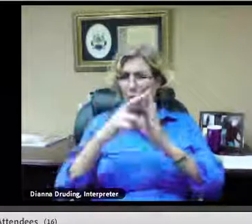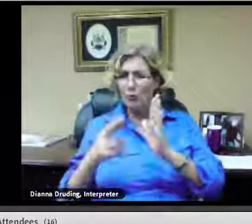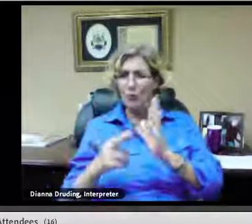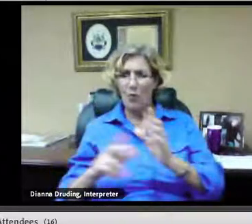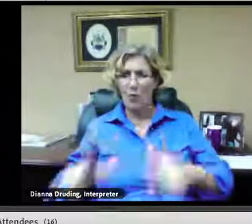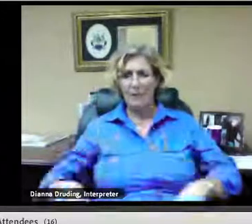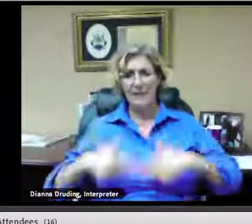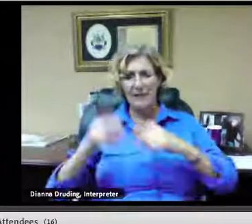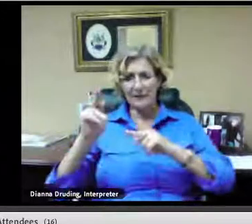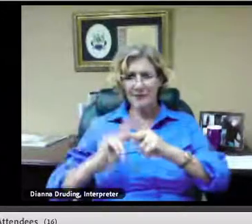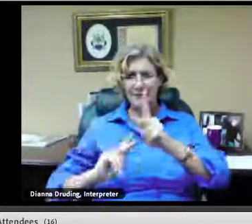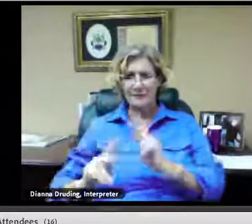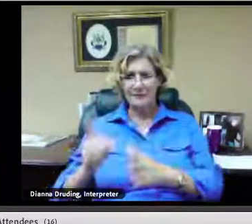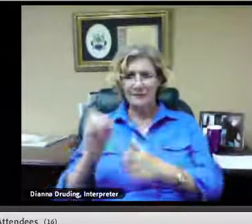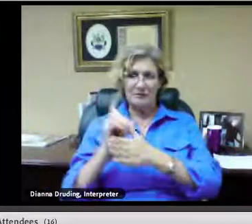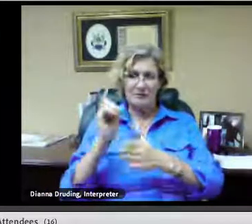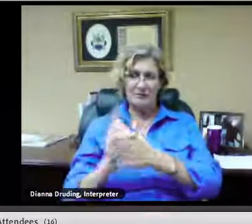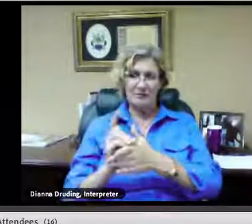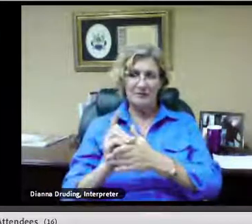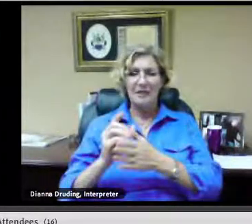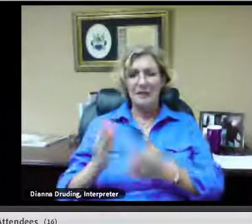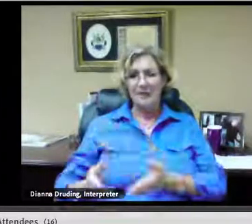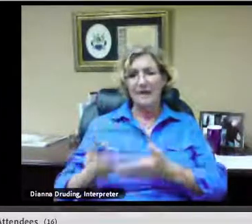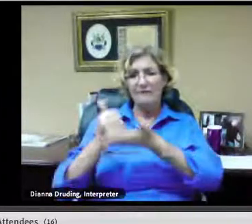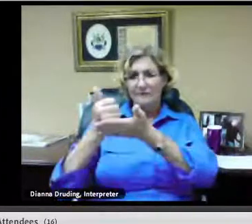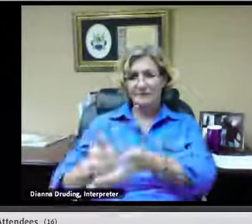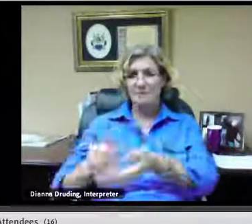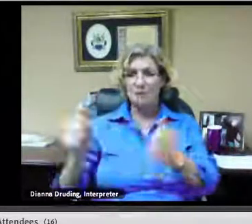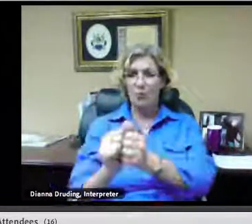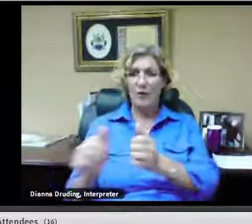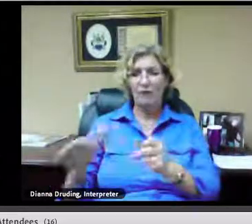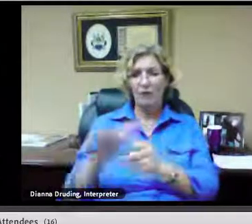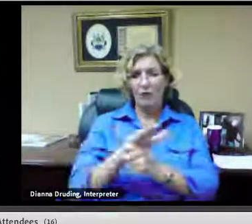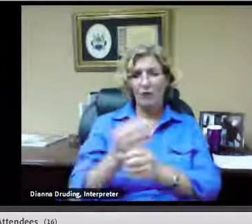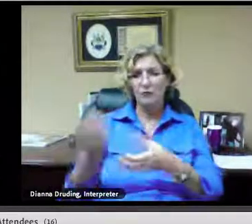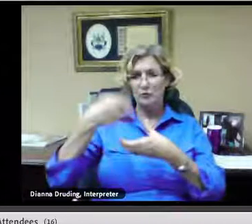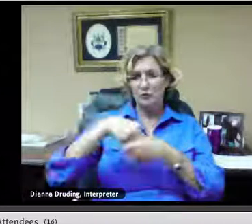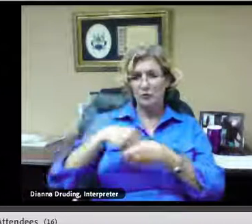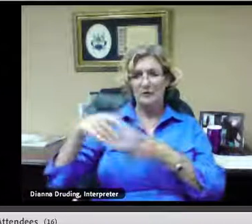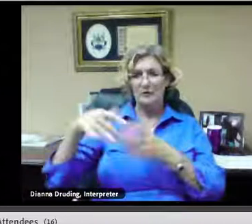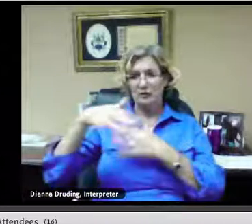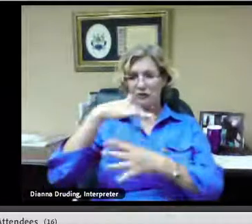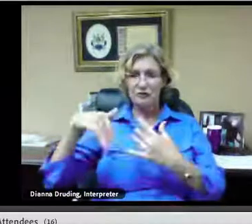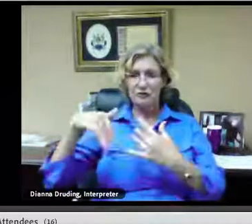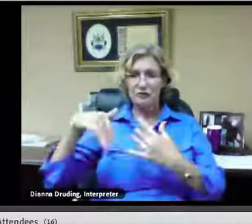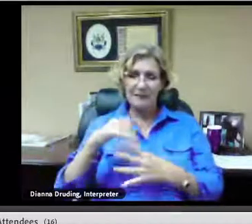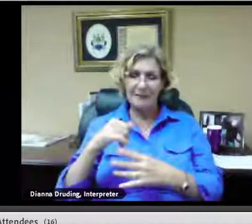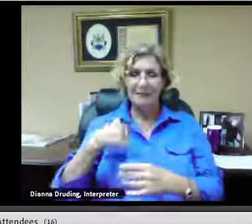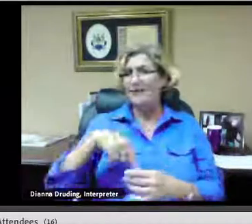that we're presenting with folks and, you know, and helping them access the information and resources that they need.